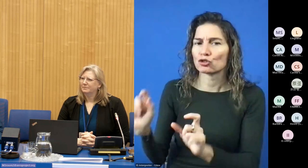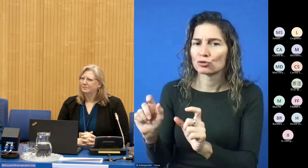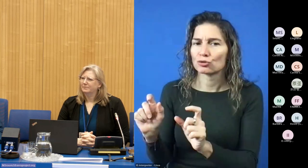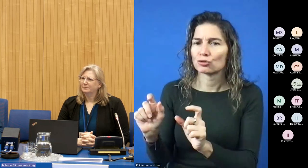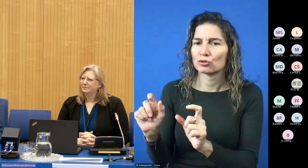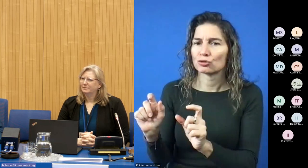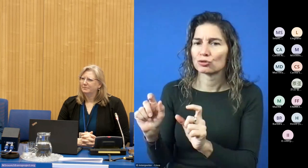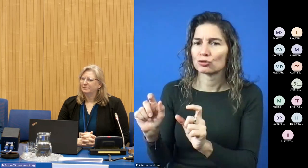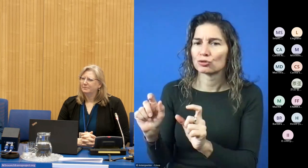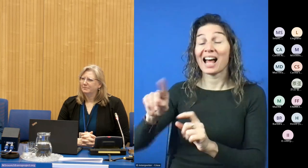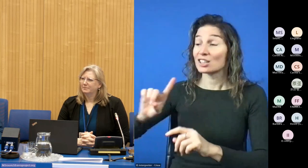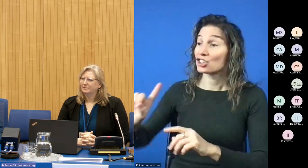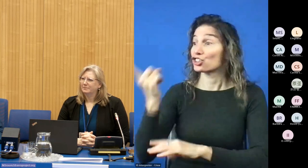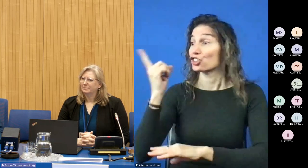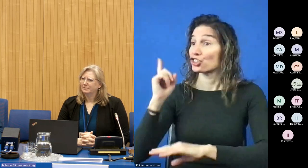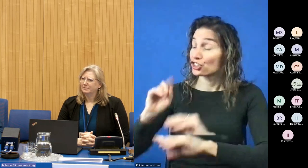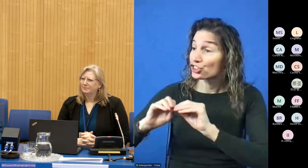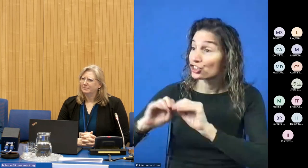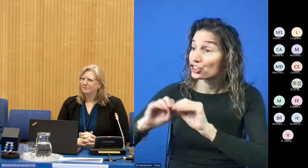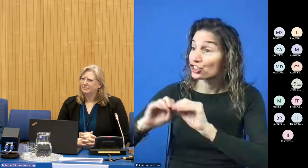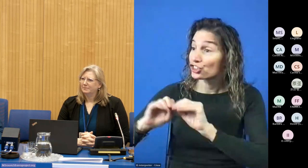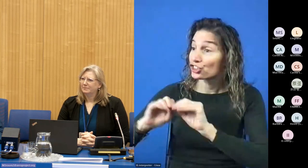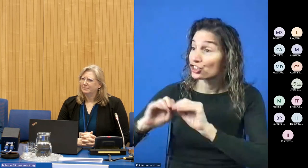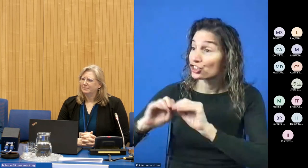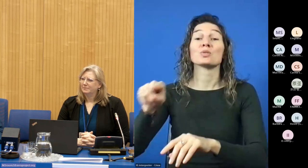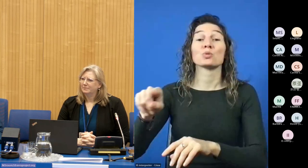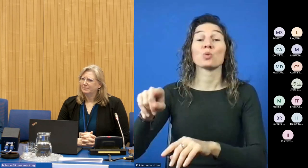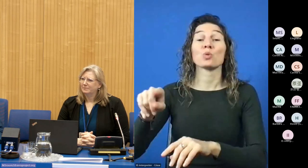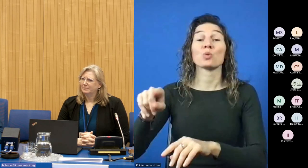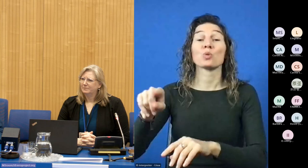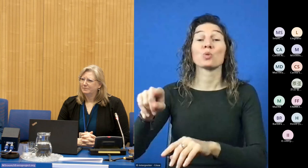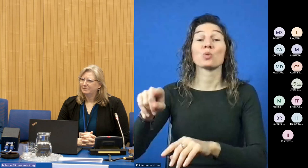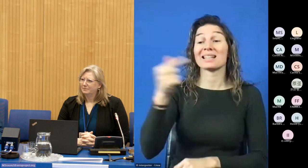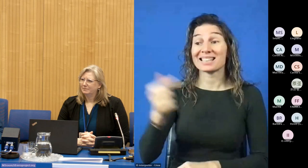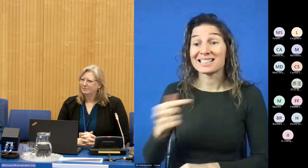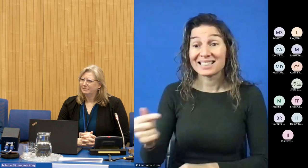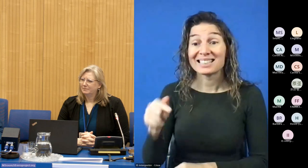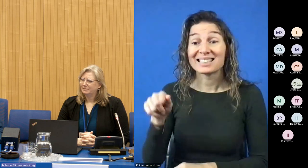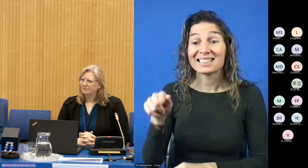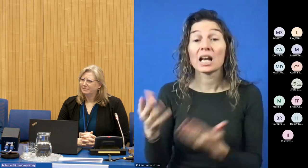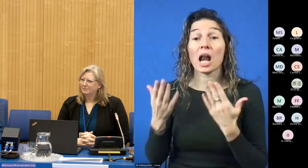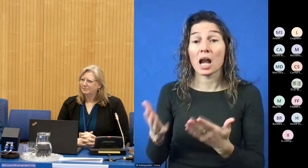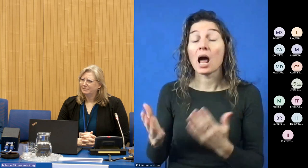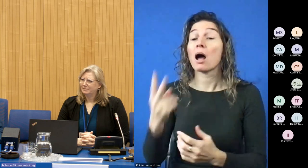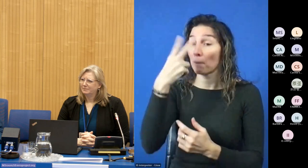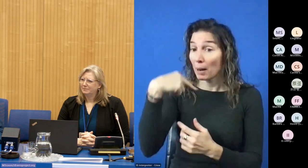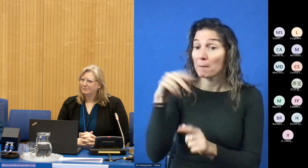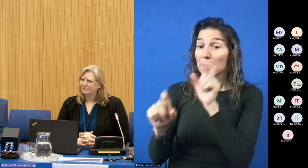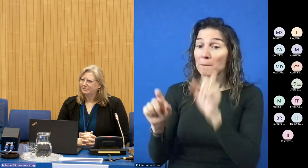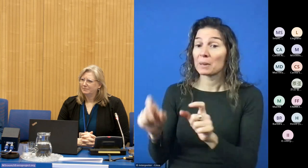the government of the United Republic of Tanzania employed a blind person as an accountant in